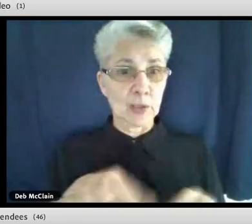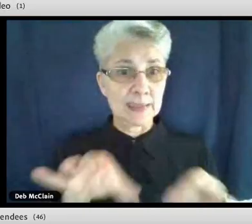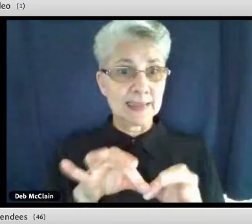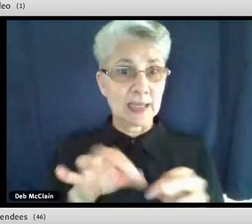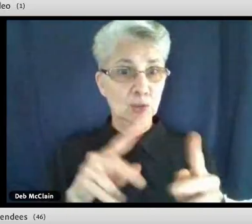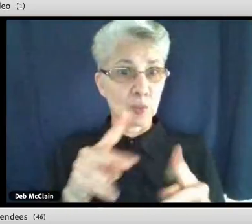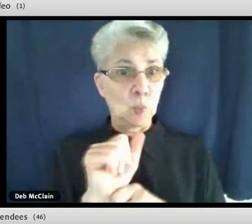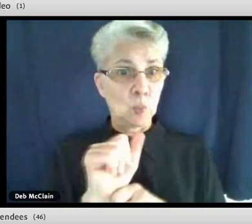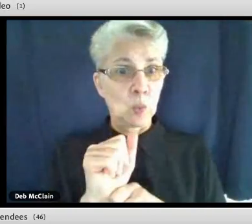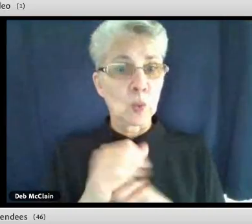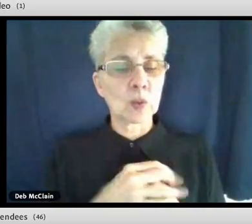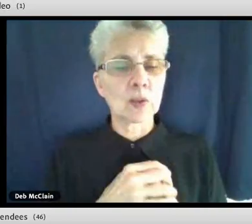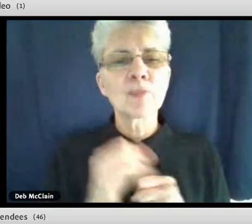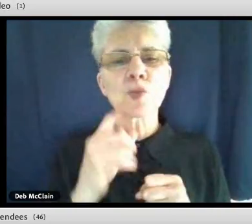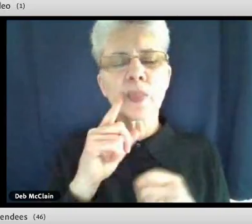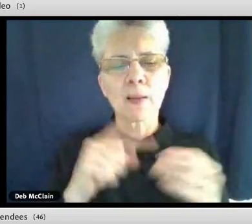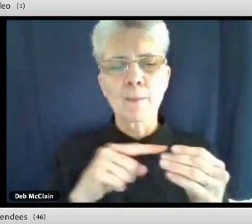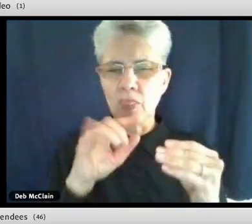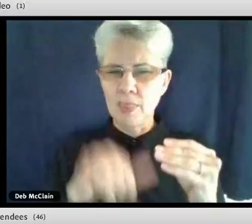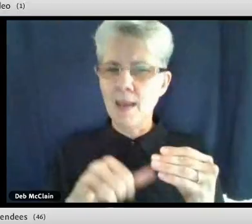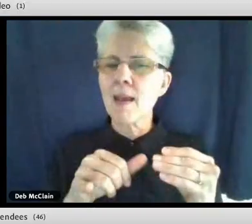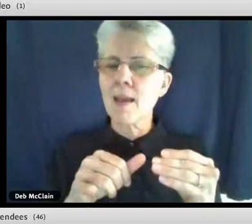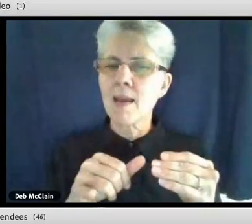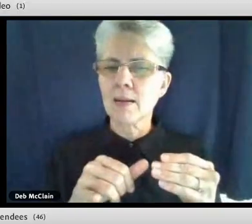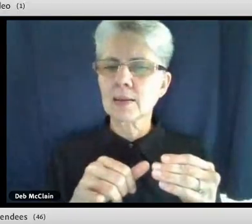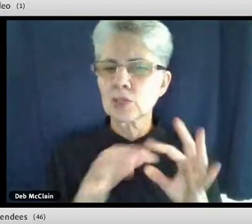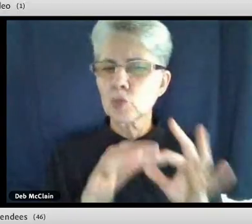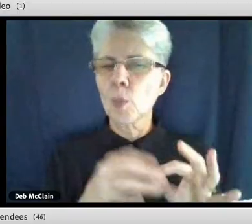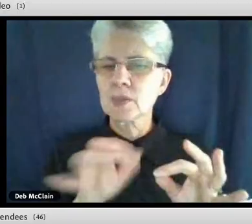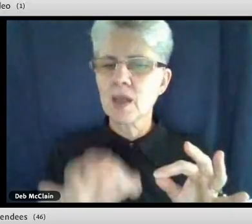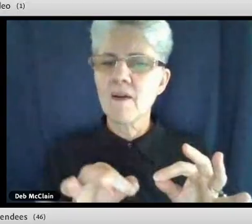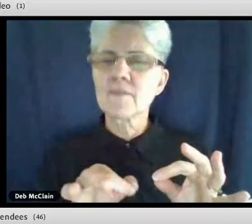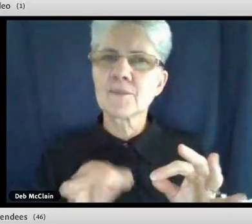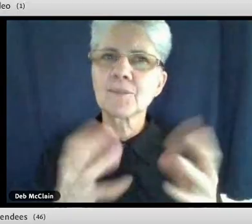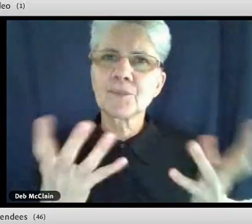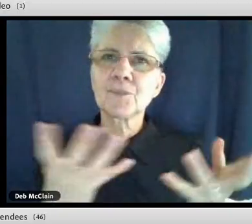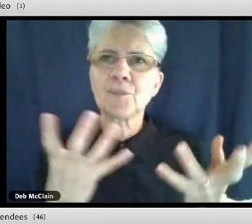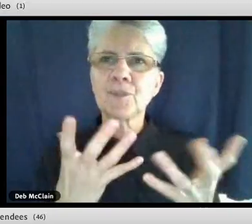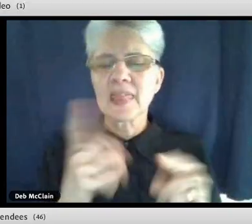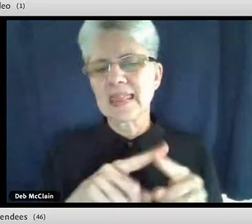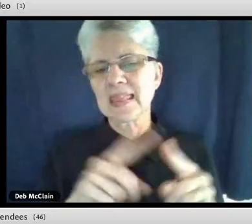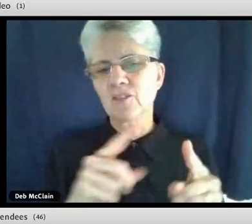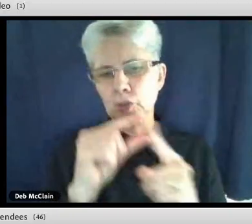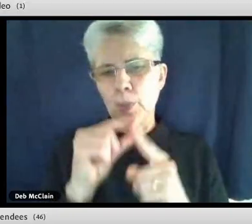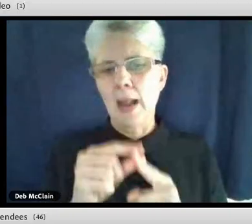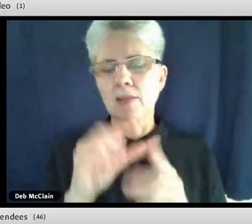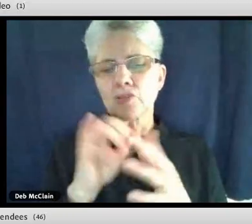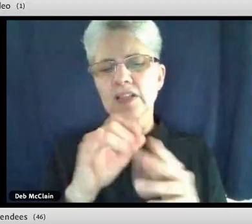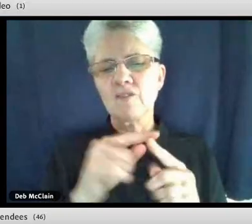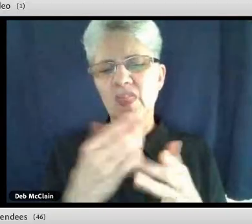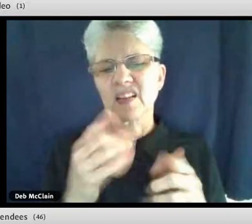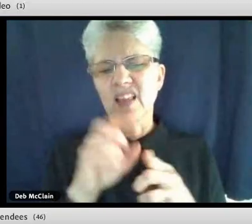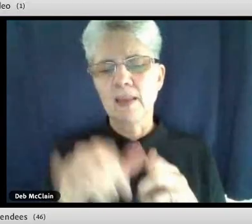so, you know, think about that in terms of, you know, the different terminology and different things like that.